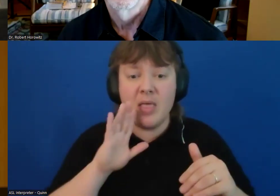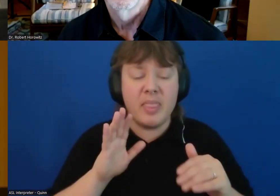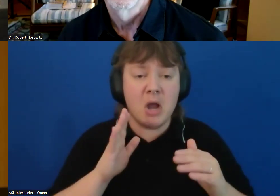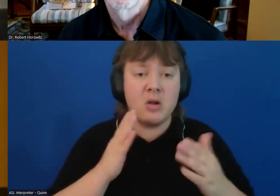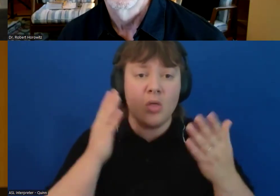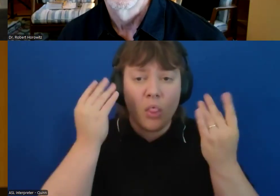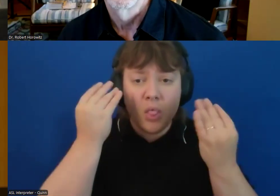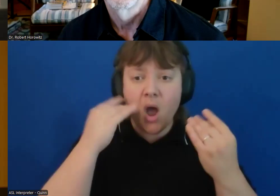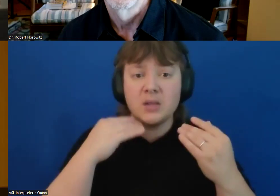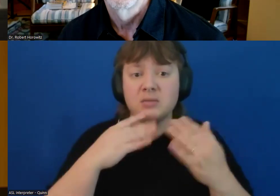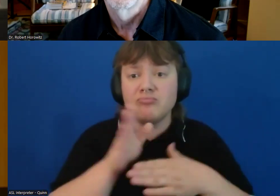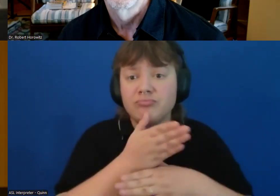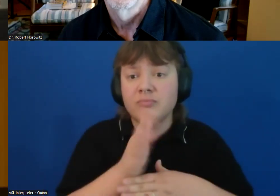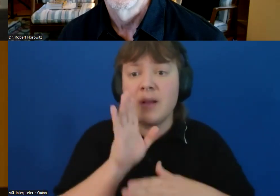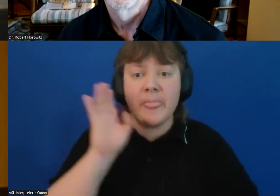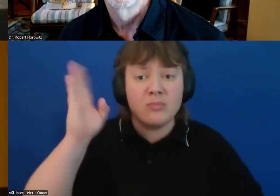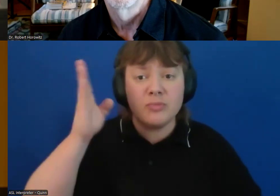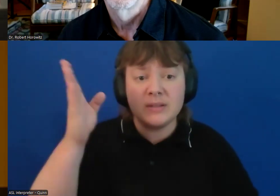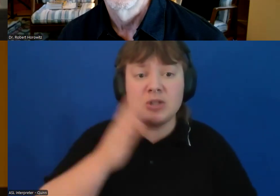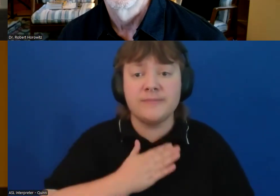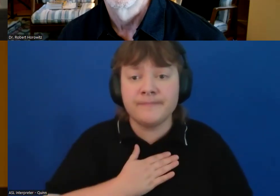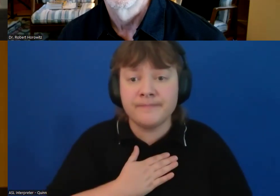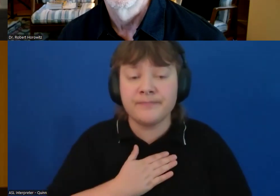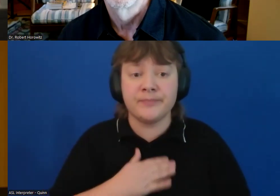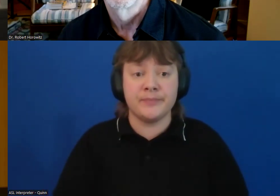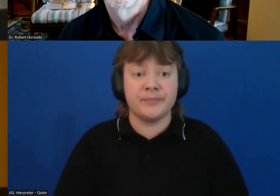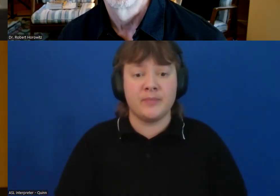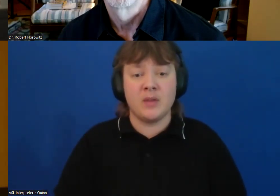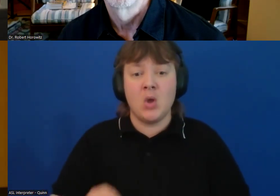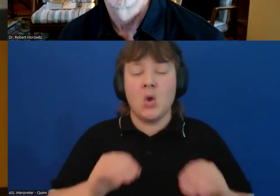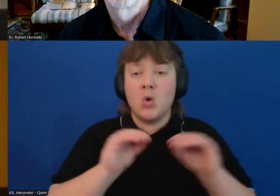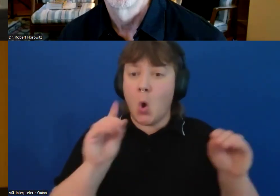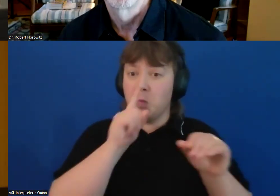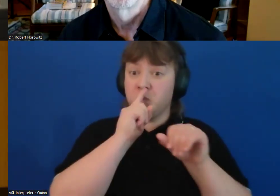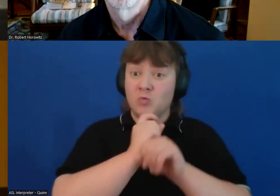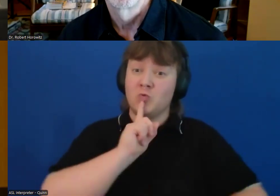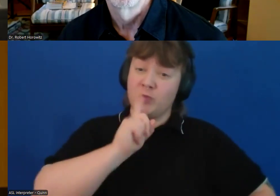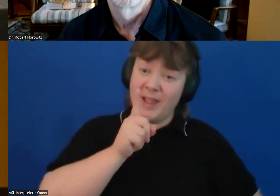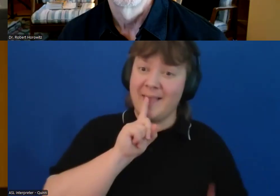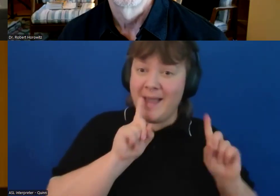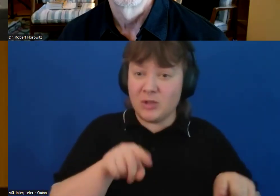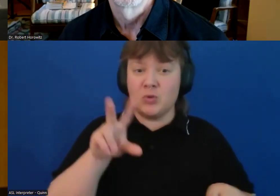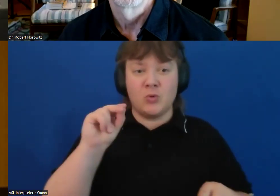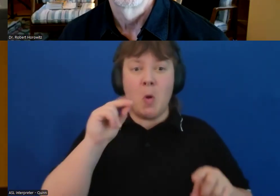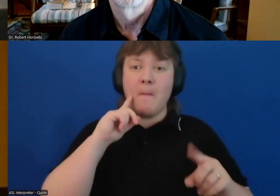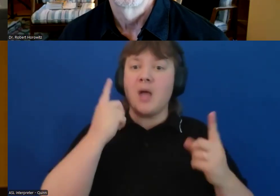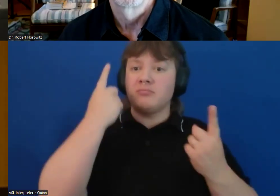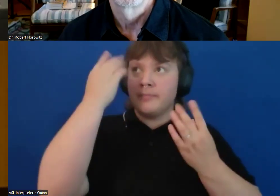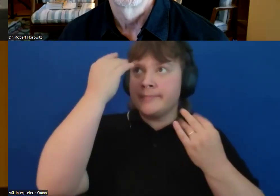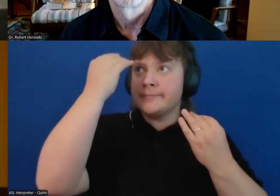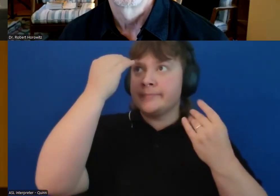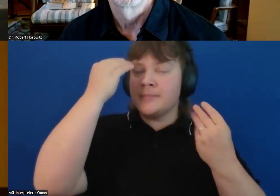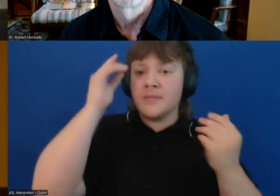presentation. no real answers today, but a lot of things to think about and I think this is a